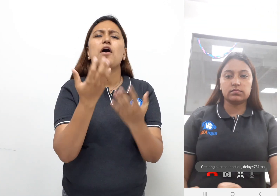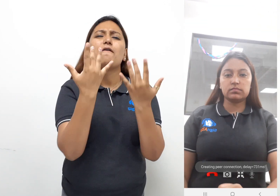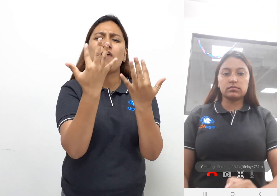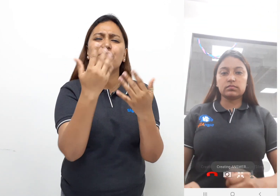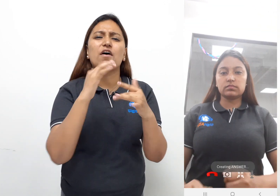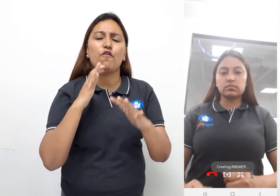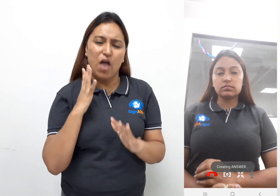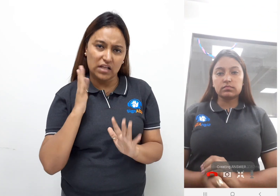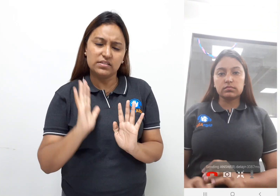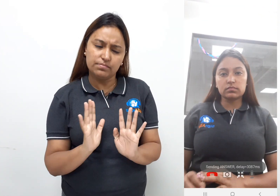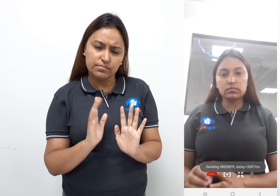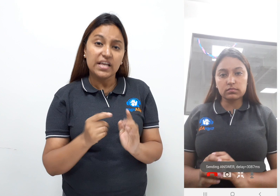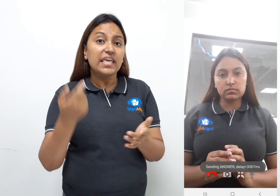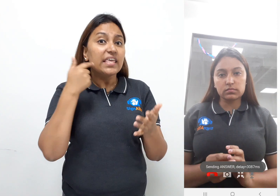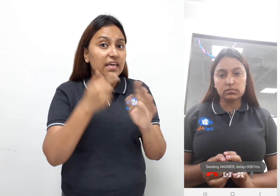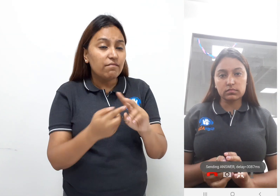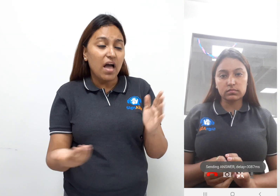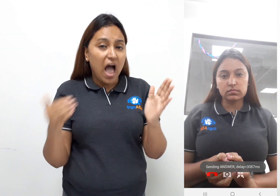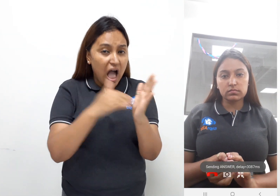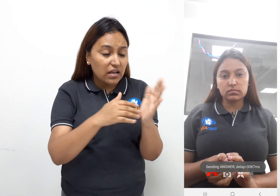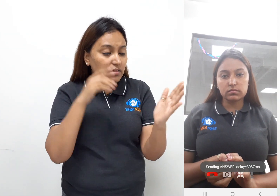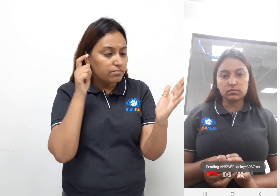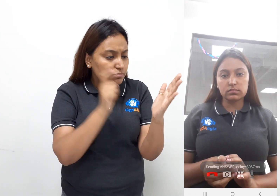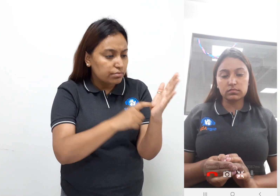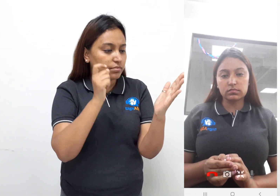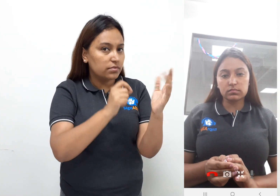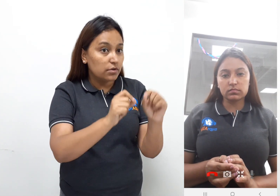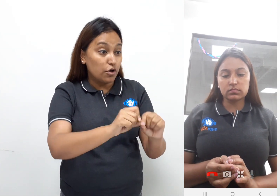Please wait for some time and try again.